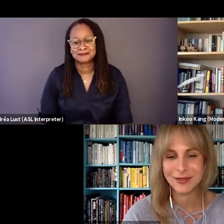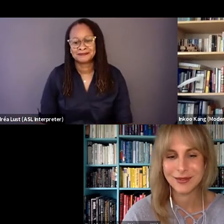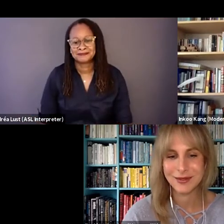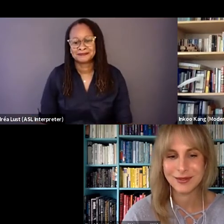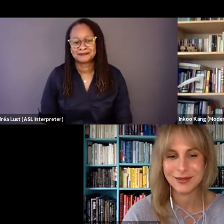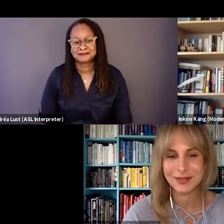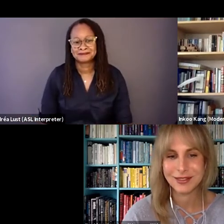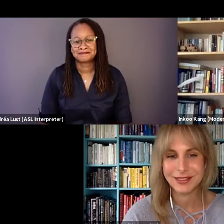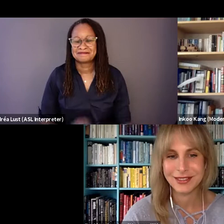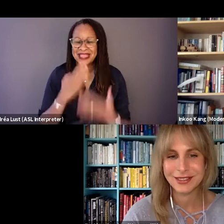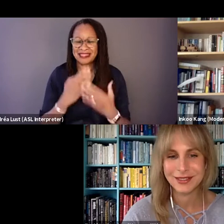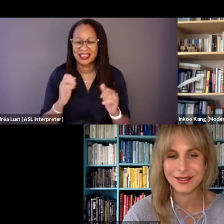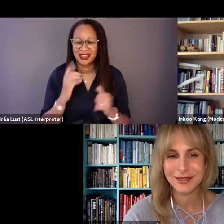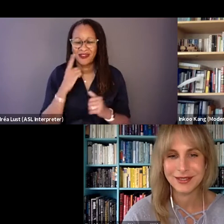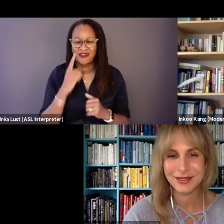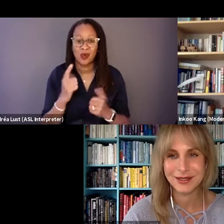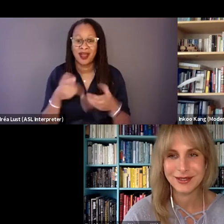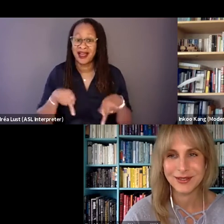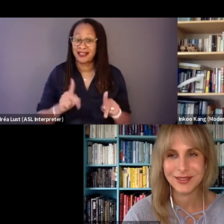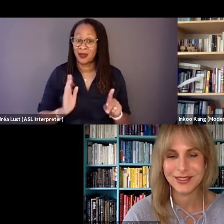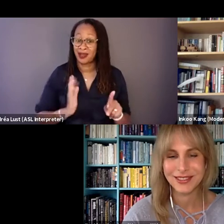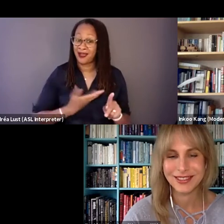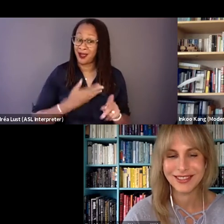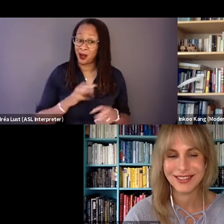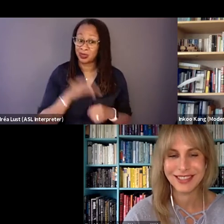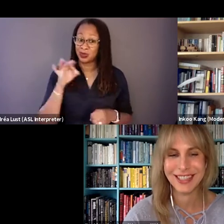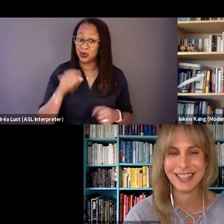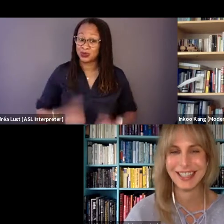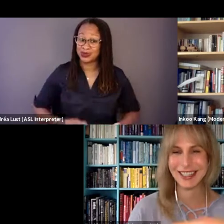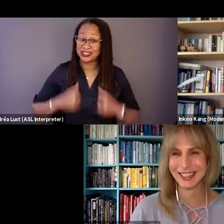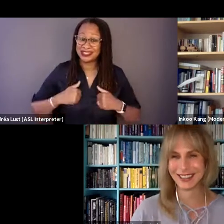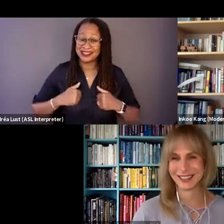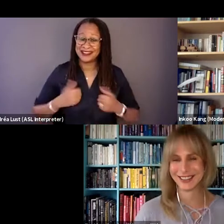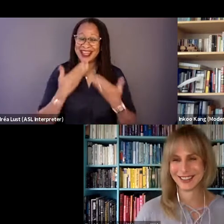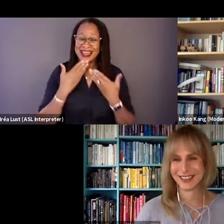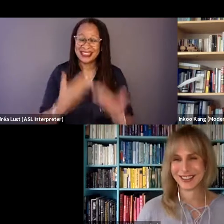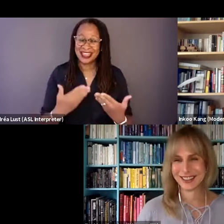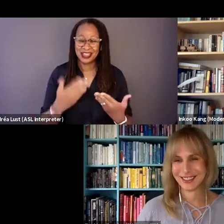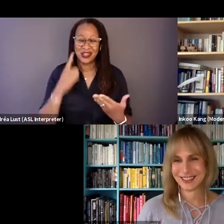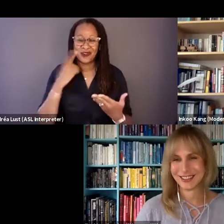Well, thank you for letting our souls live, and thank you for bringing us these really wonderful stories.